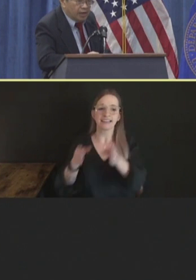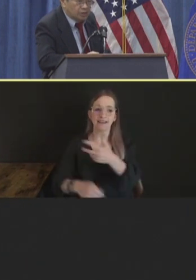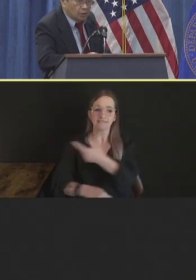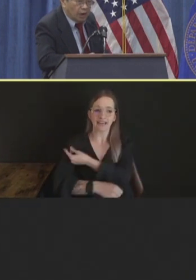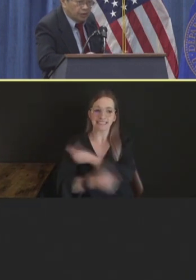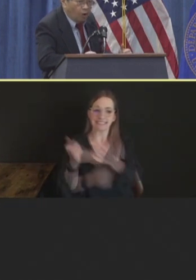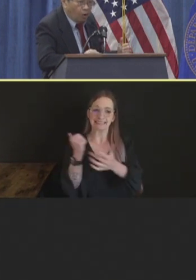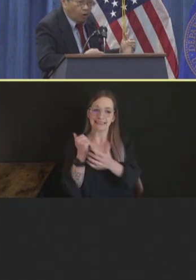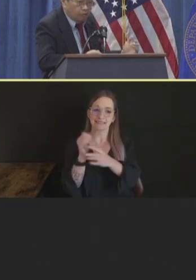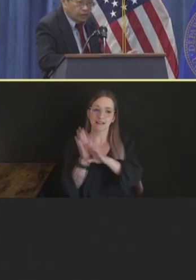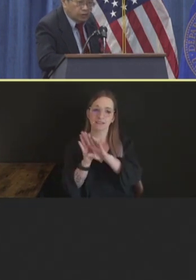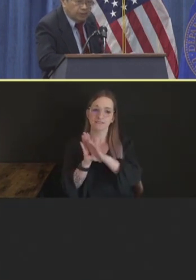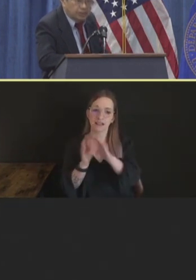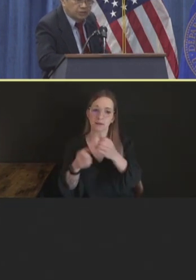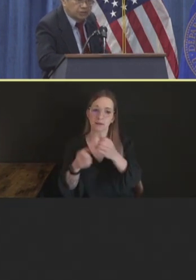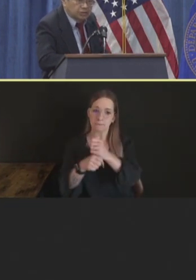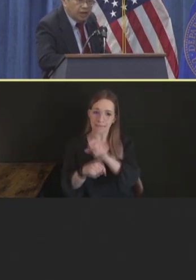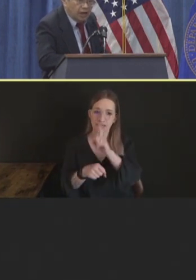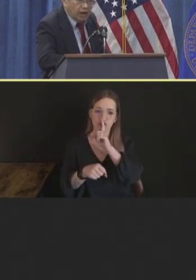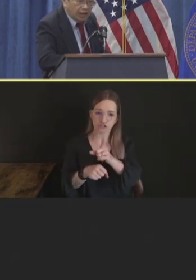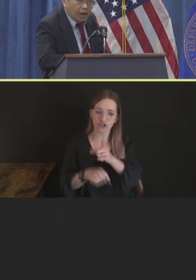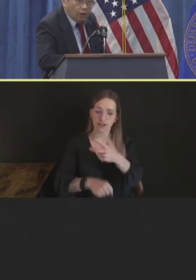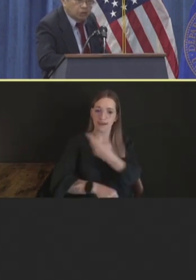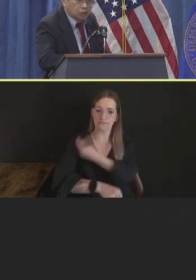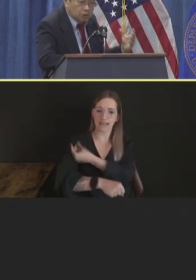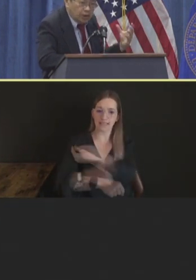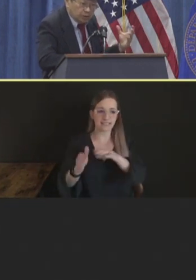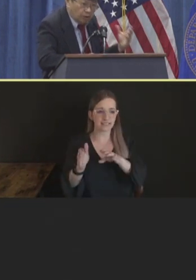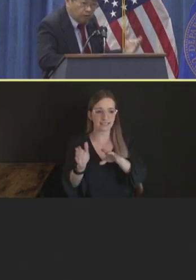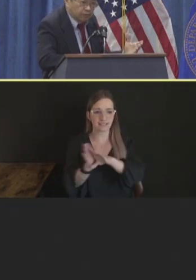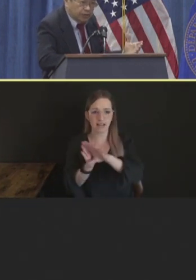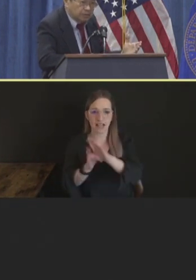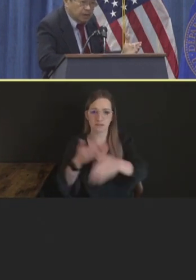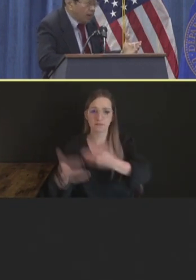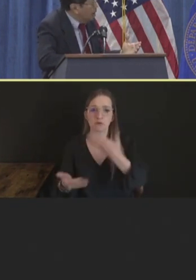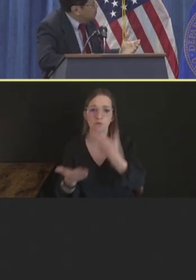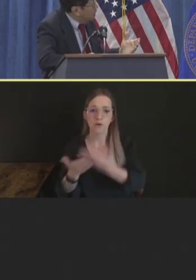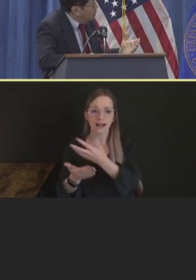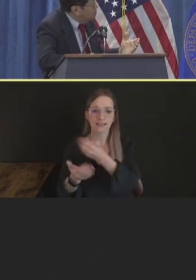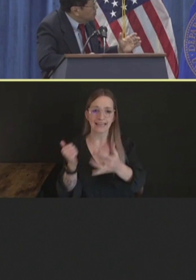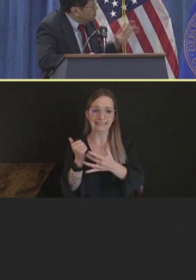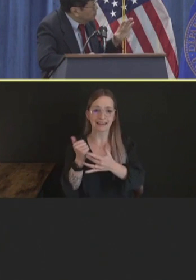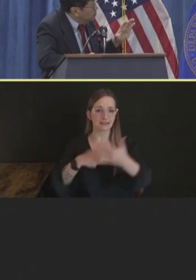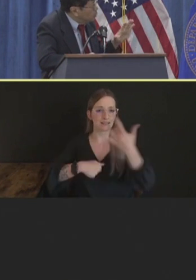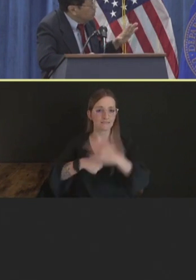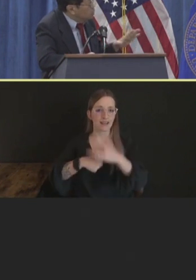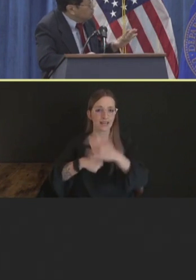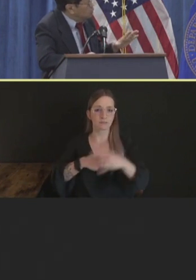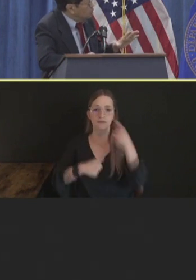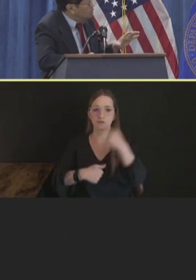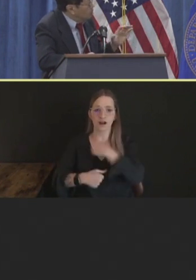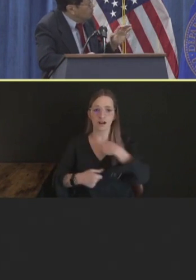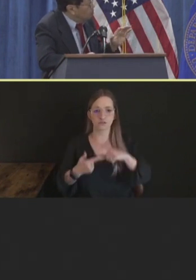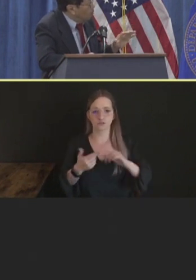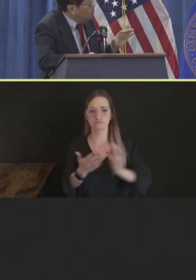And so I think all of these pieces allow us to hopefully view this issue from a more broad